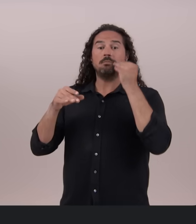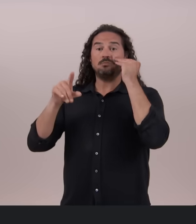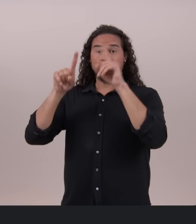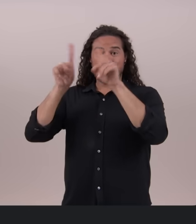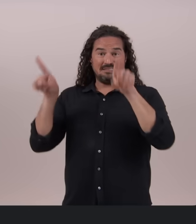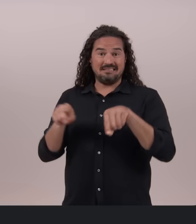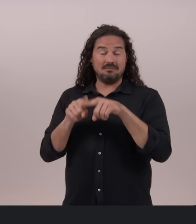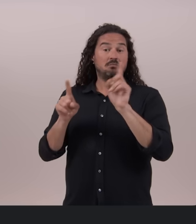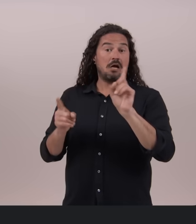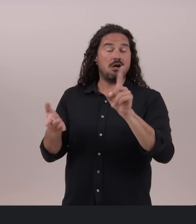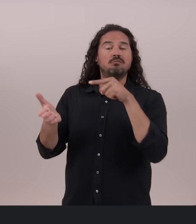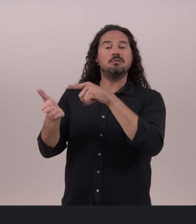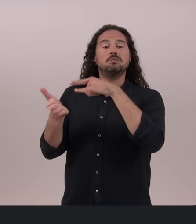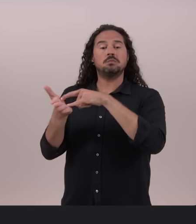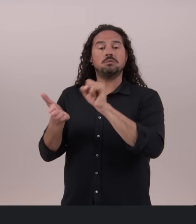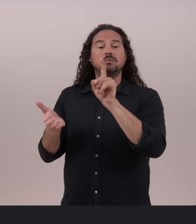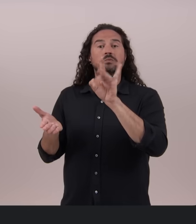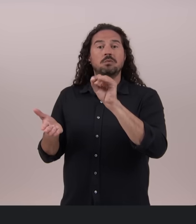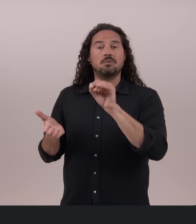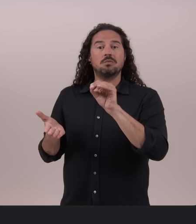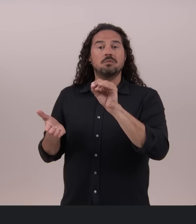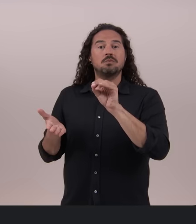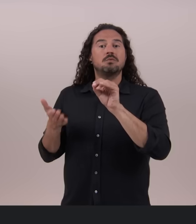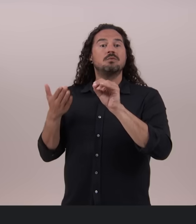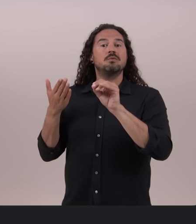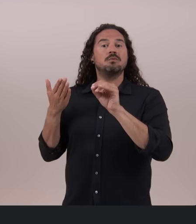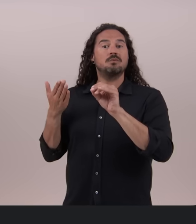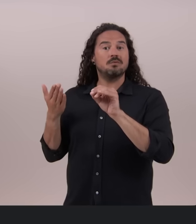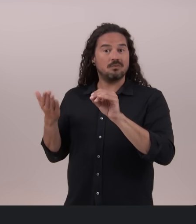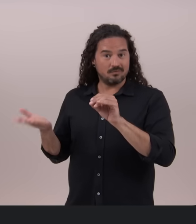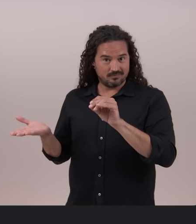and pixels percolating, there it is.